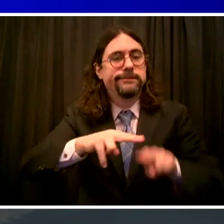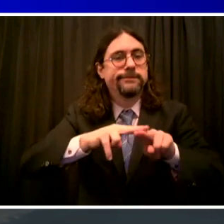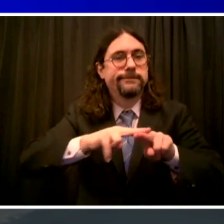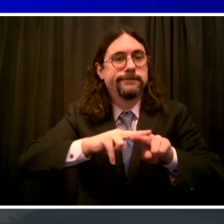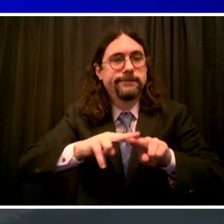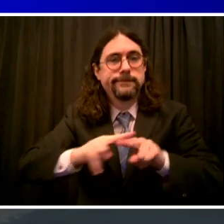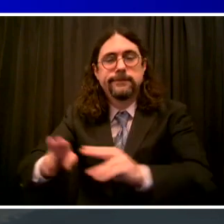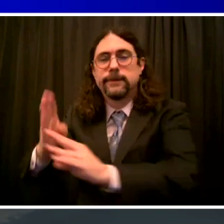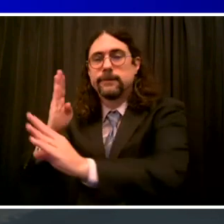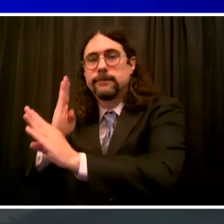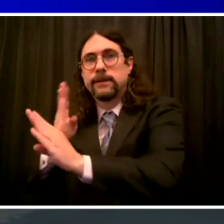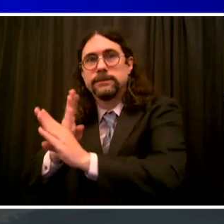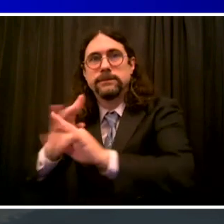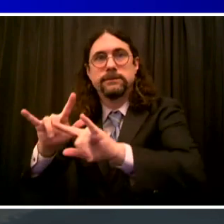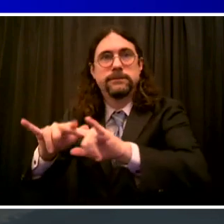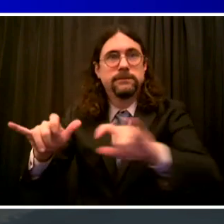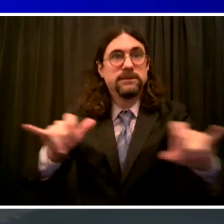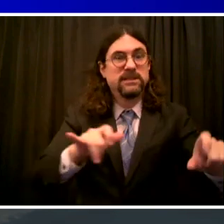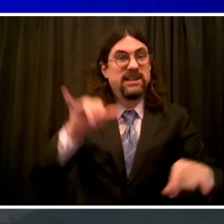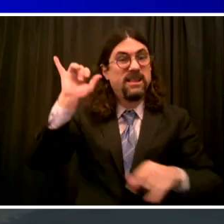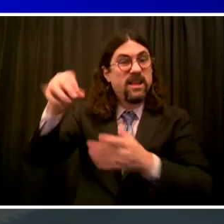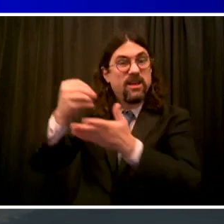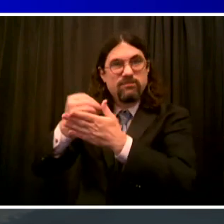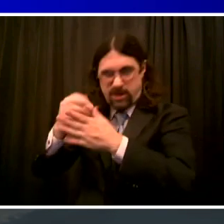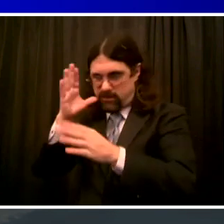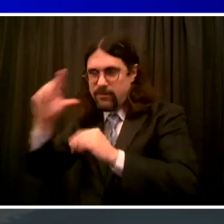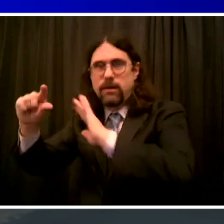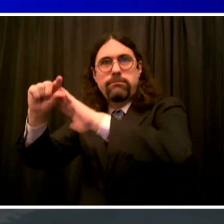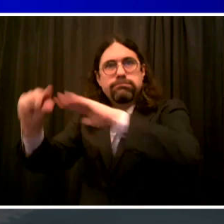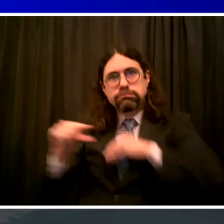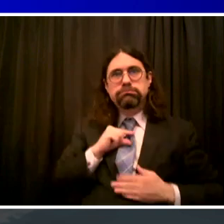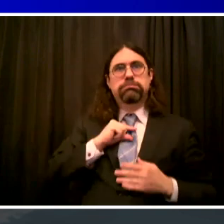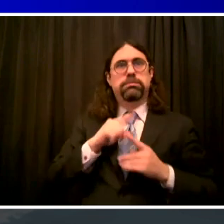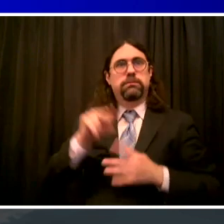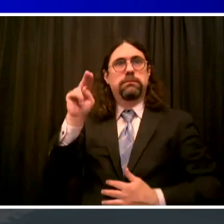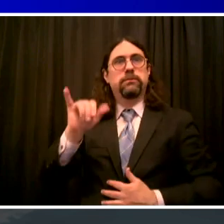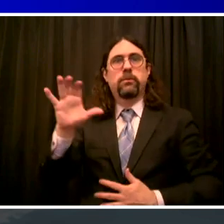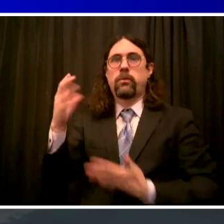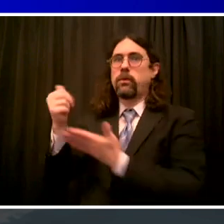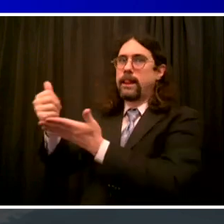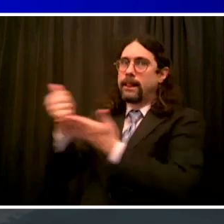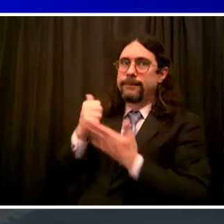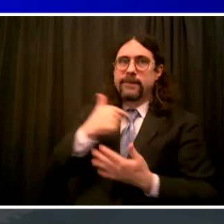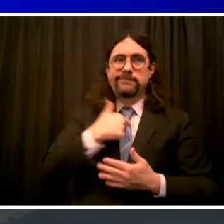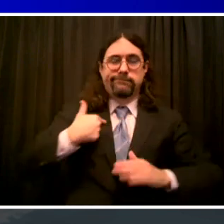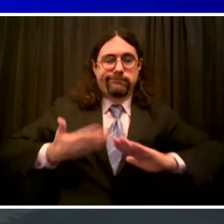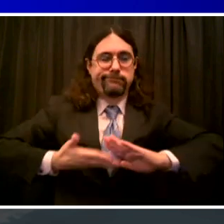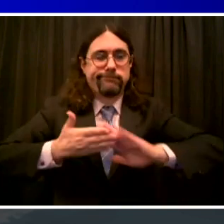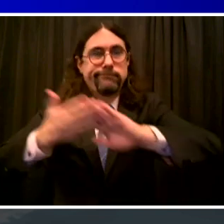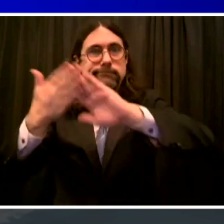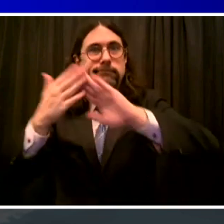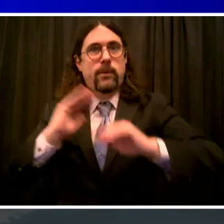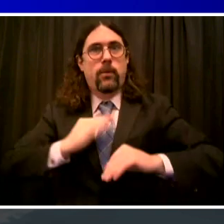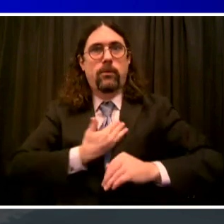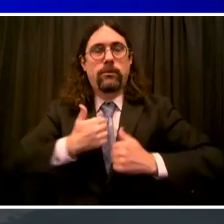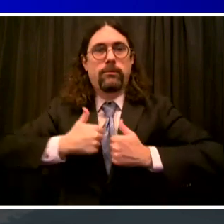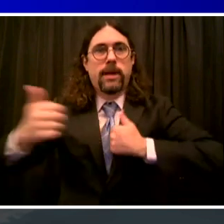FOR MASS TRANSIT. AGAIN, THIS IS SOMETHING WHERE WE EXPECT NEW YORK CITY AND NEW YORK STATE TO BENEF VITERY